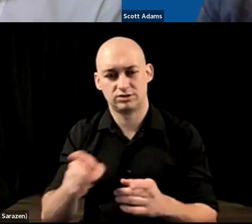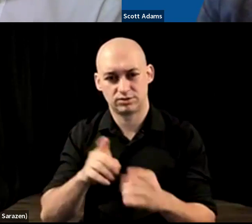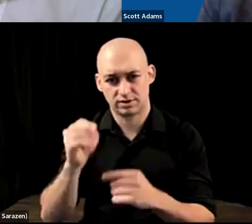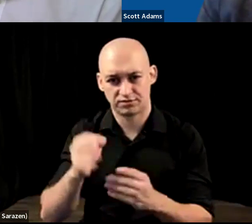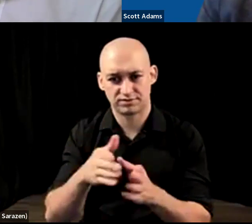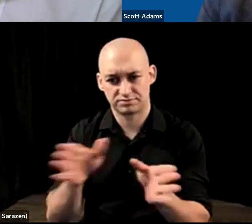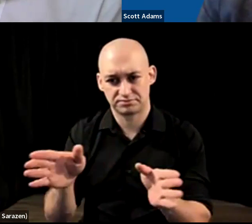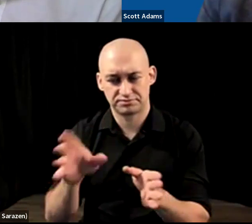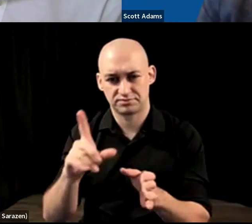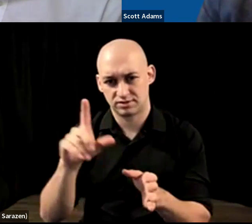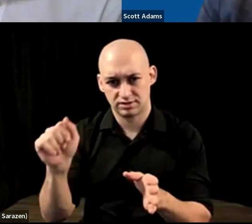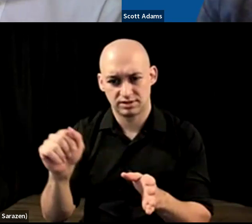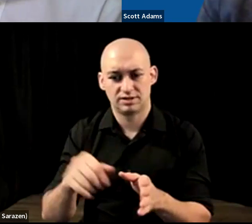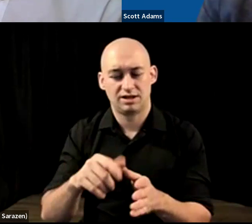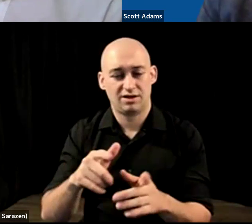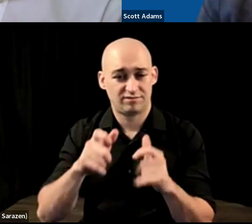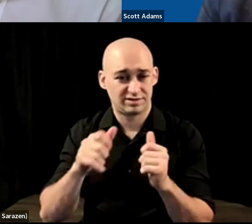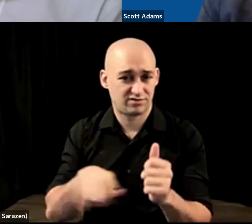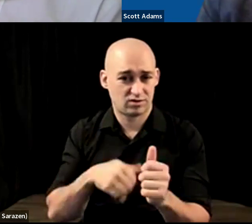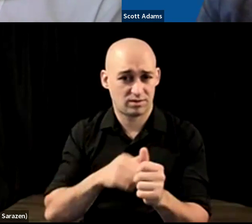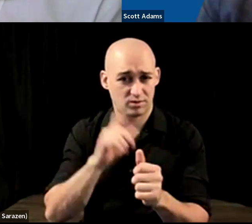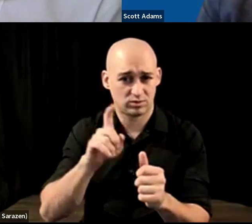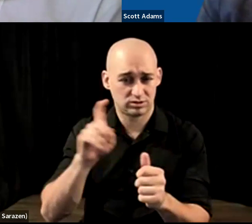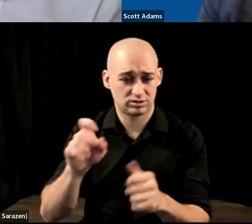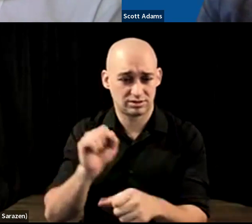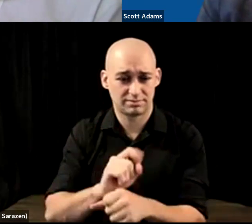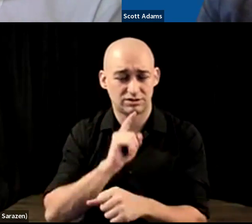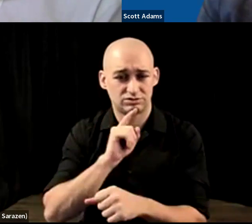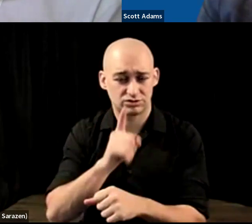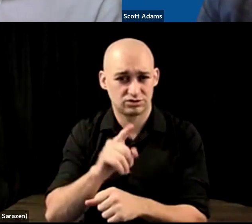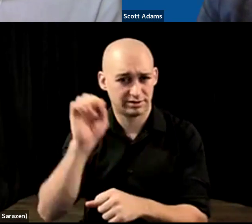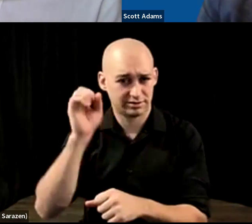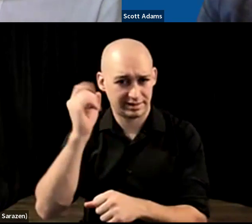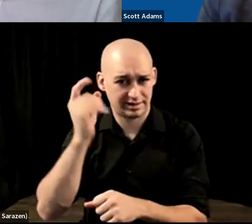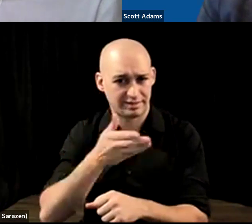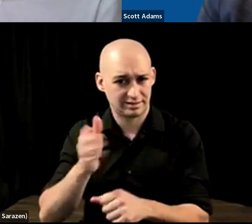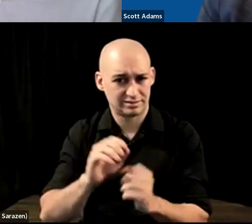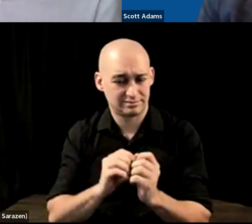Just a quick follow up question just to make sure we're understanding on things correctly from a Los